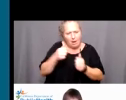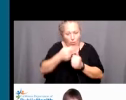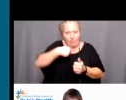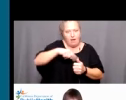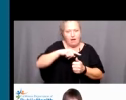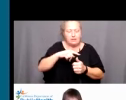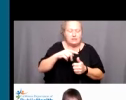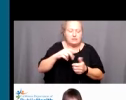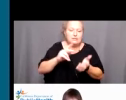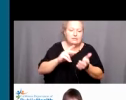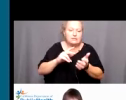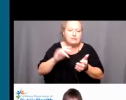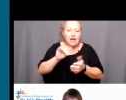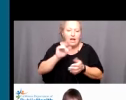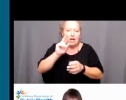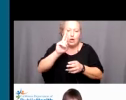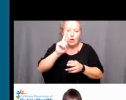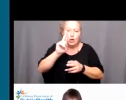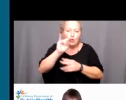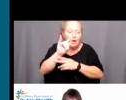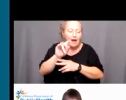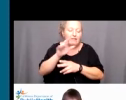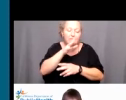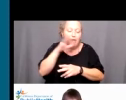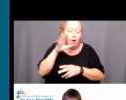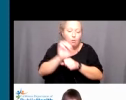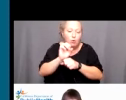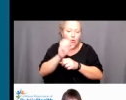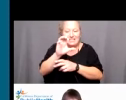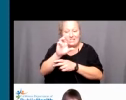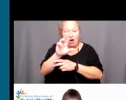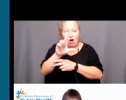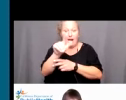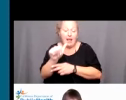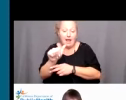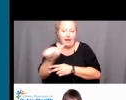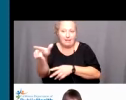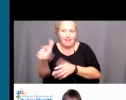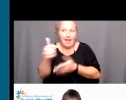many like united farmworkers or CRLA help take complaints and provide